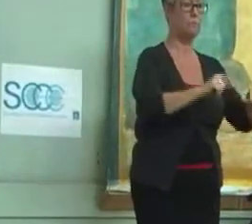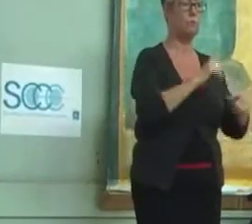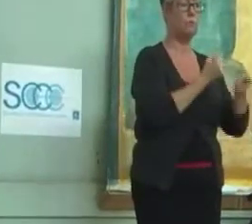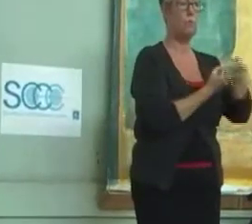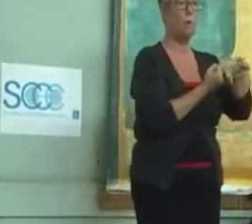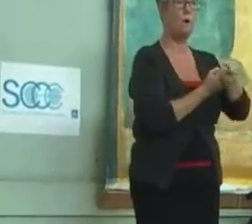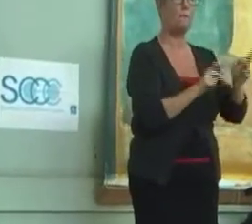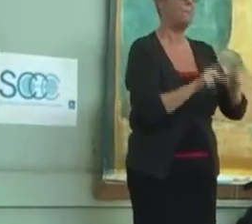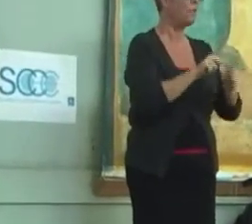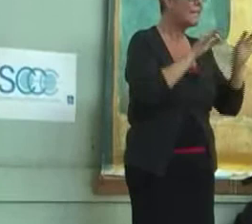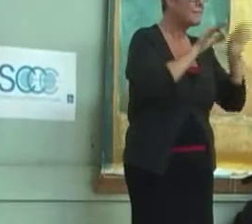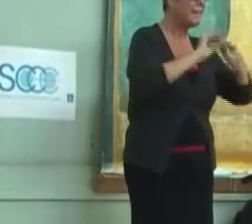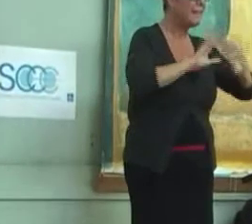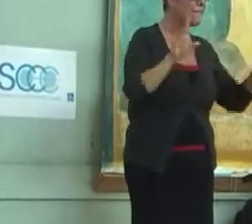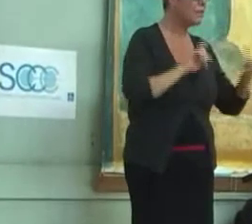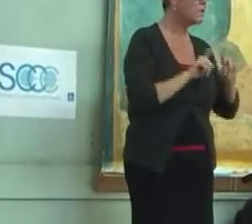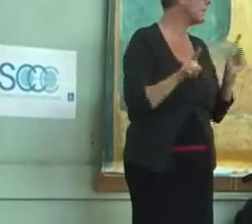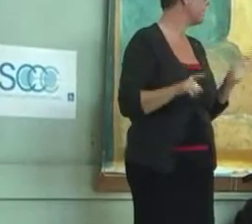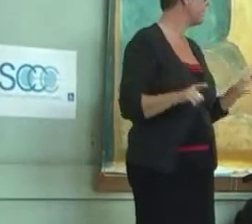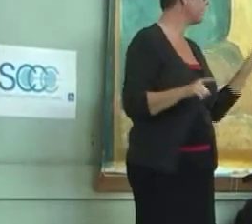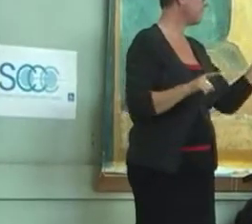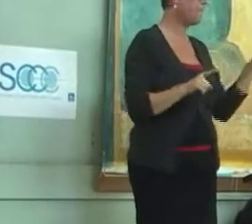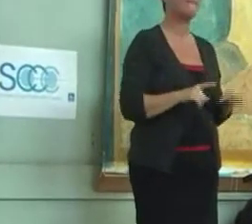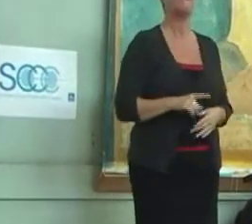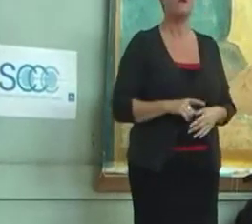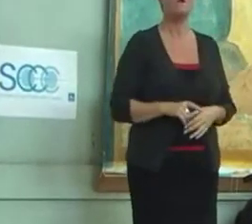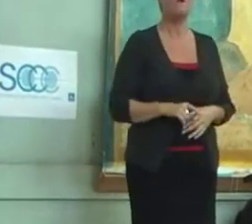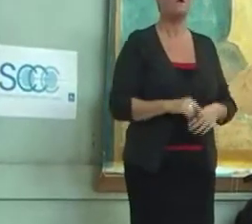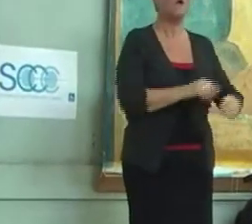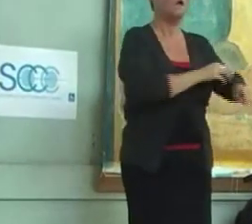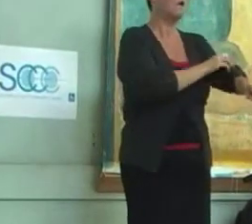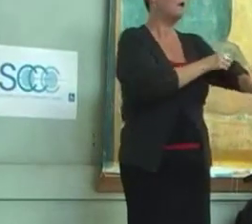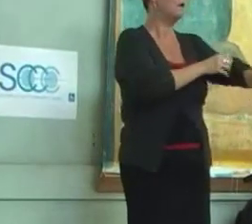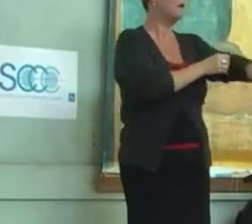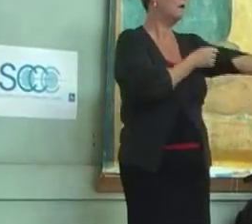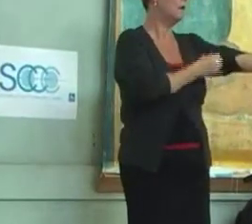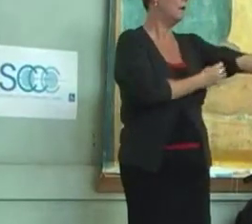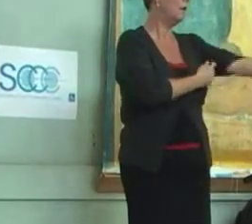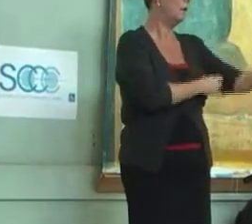[Joe Pantalone] Well, the, um... Whatever powers the city has or doesn't have